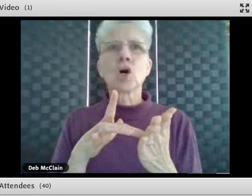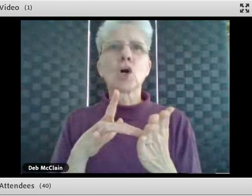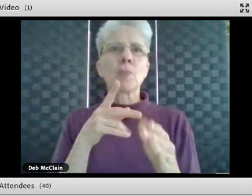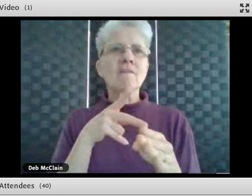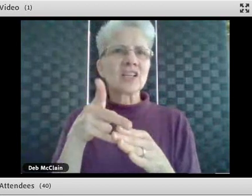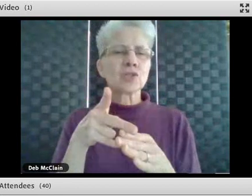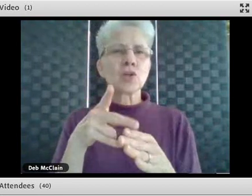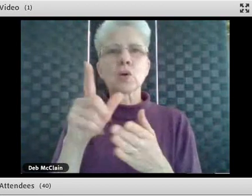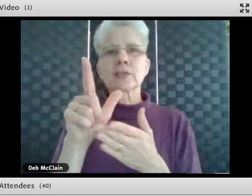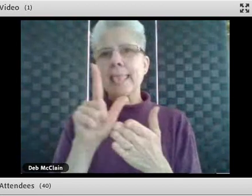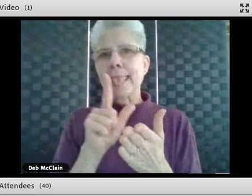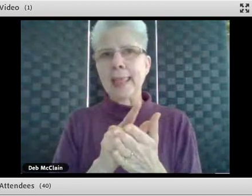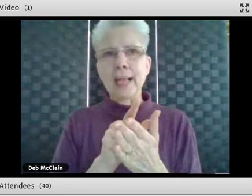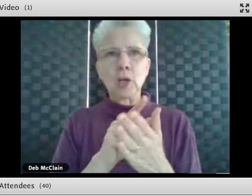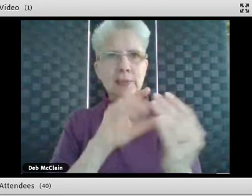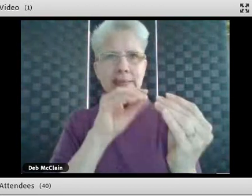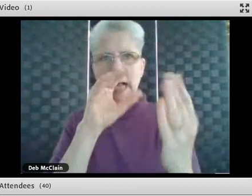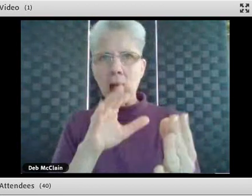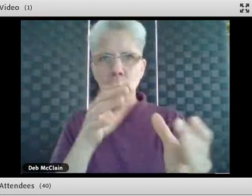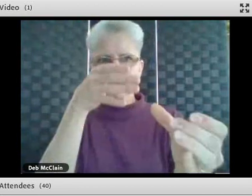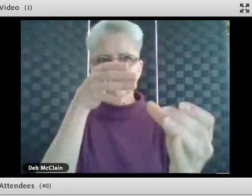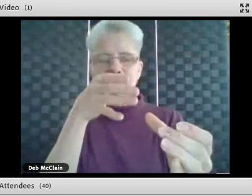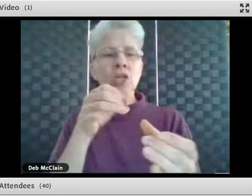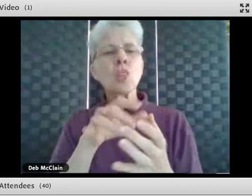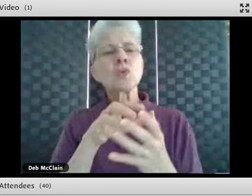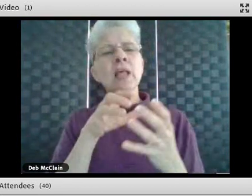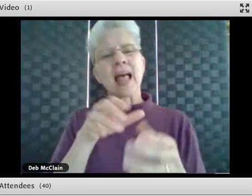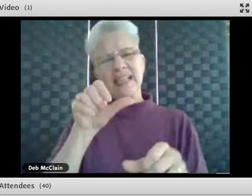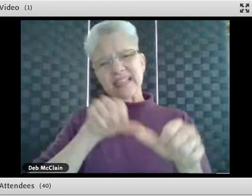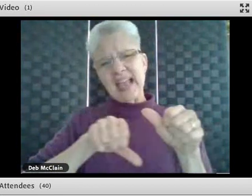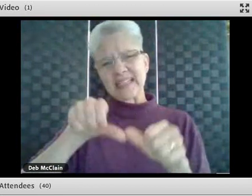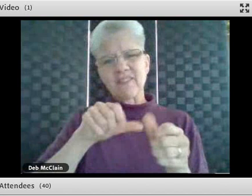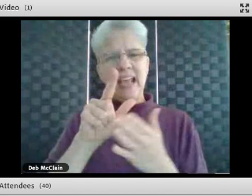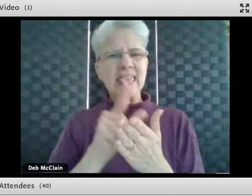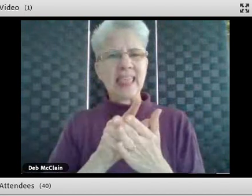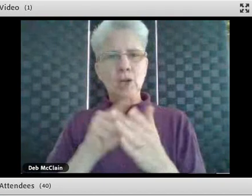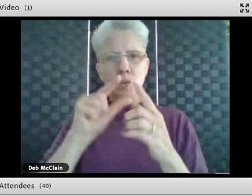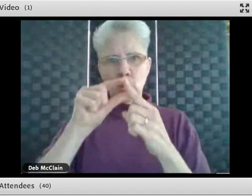legal scholars and so forth, so there's a lot of scientific and legal terminology there.